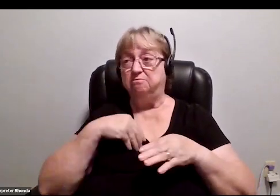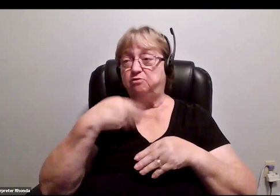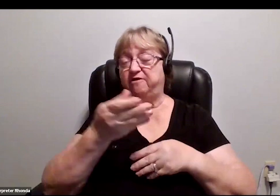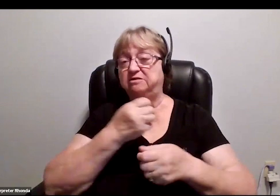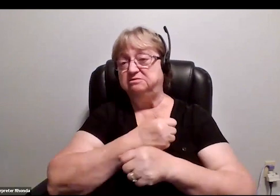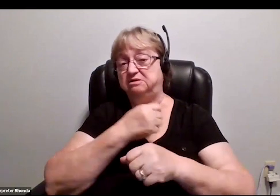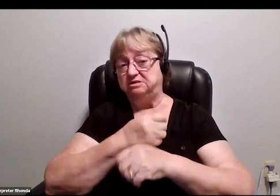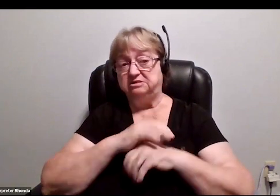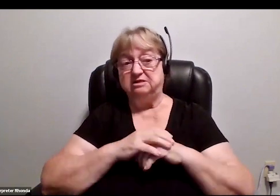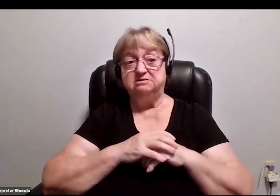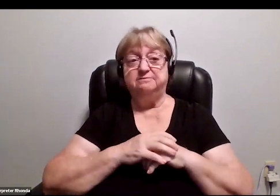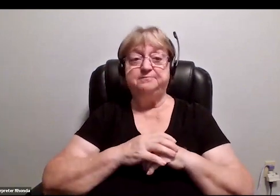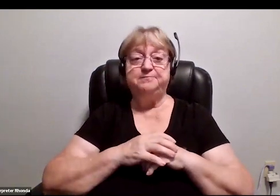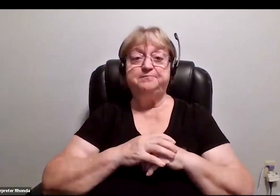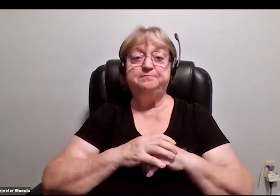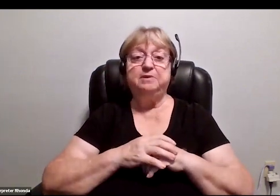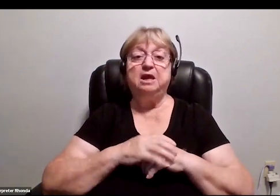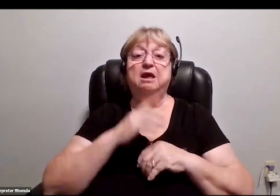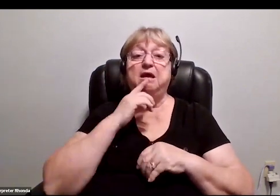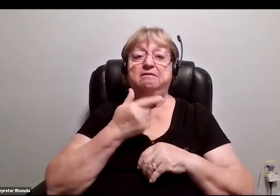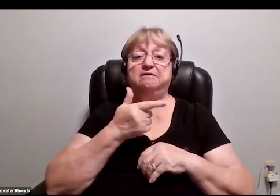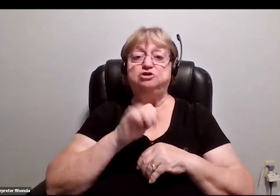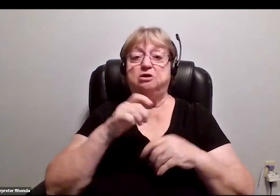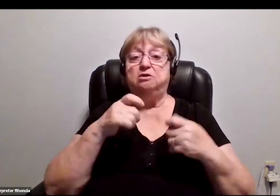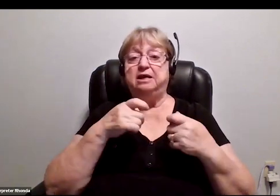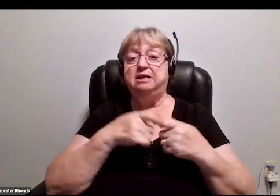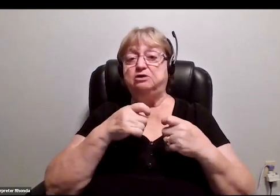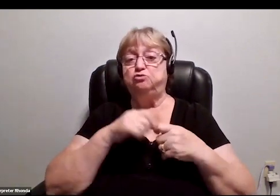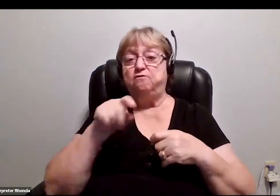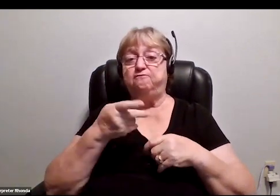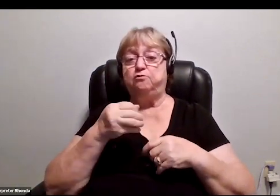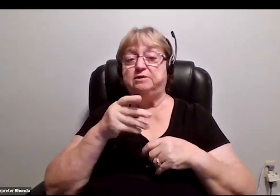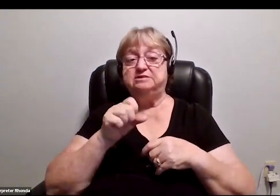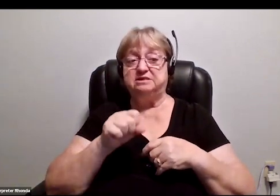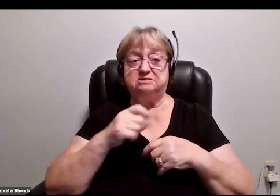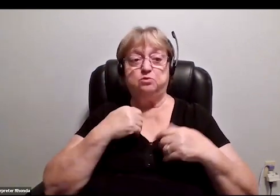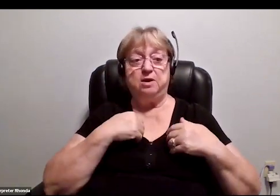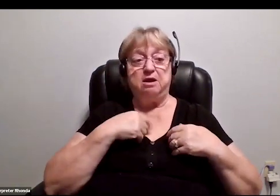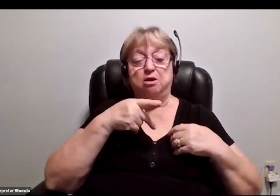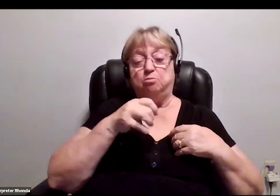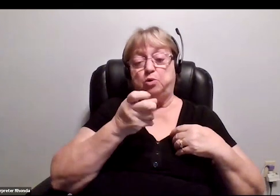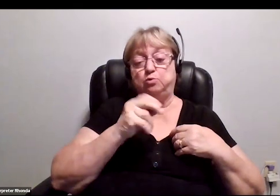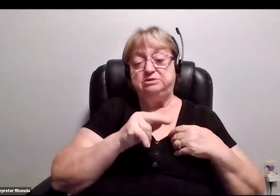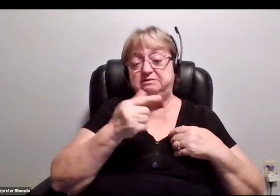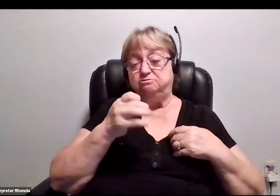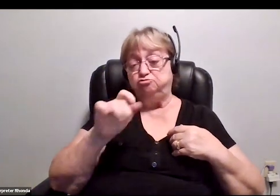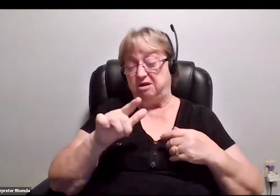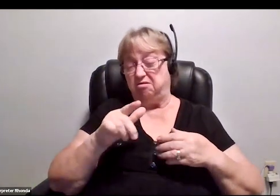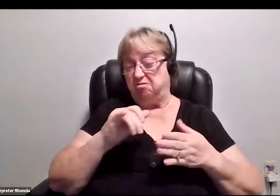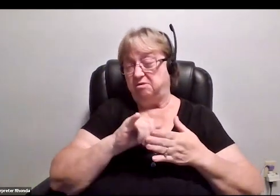In our electrophoresis video, we did protein gel electrophoresis because that's what we did in my lab.